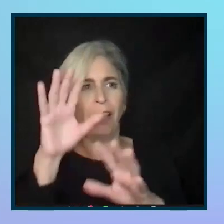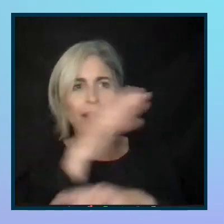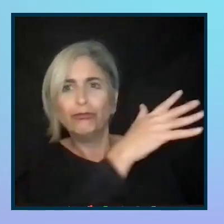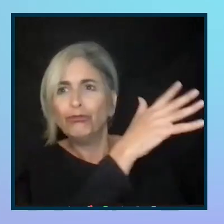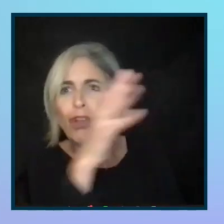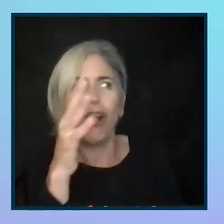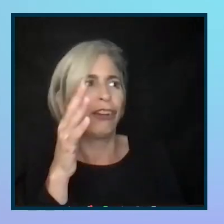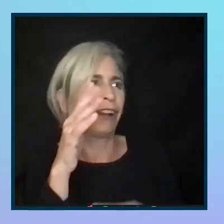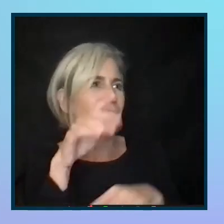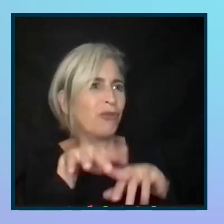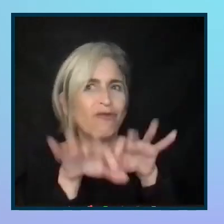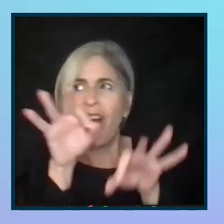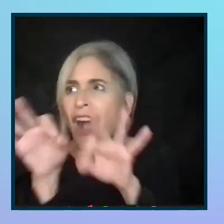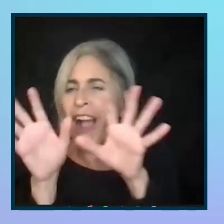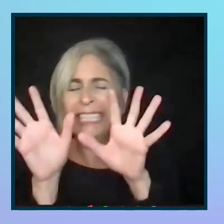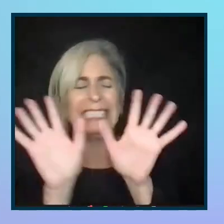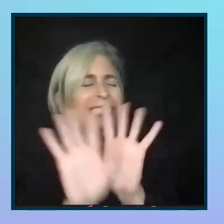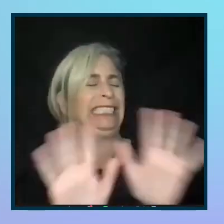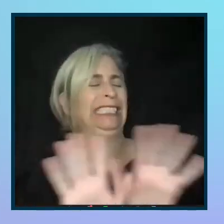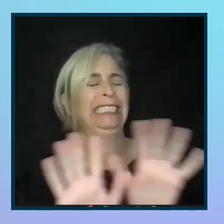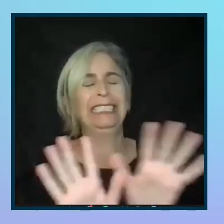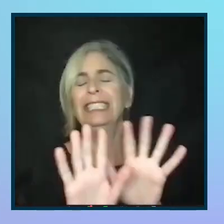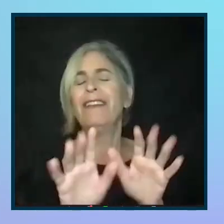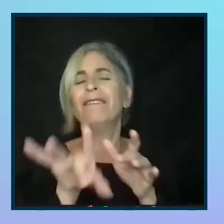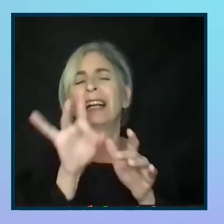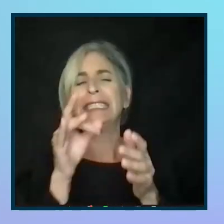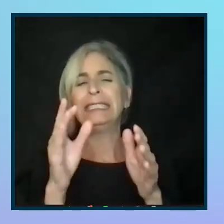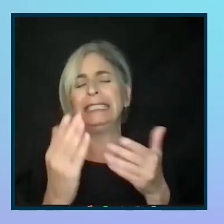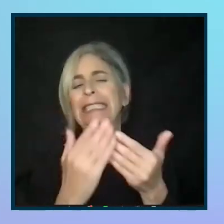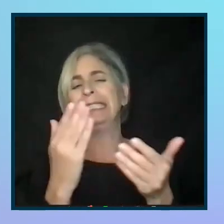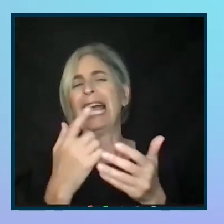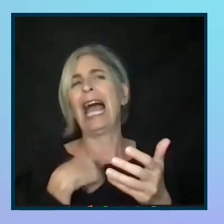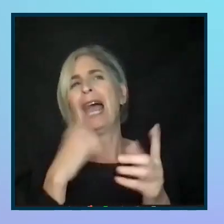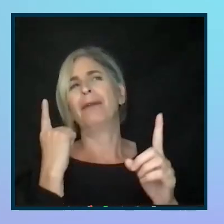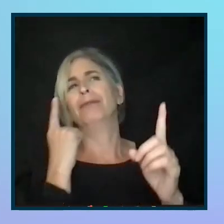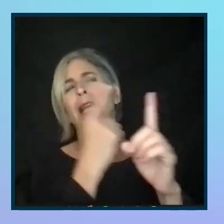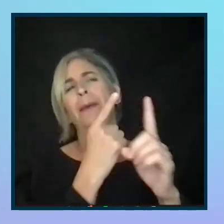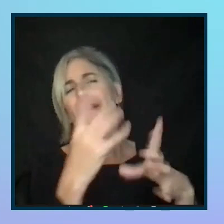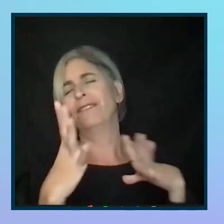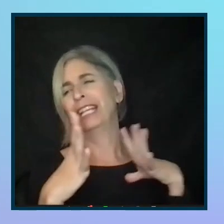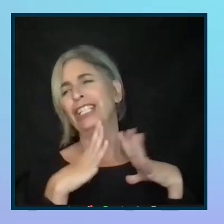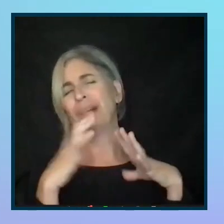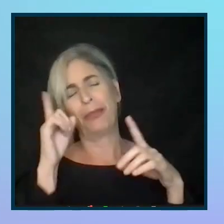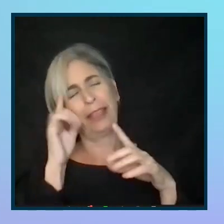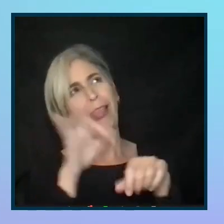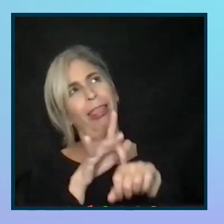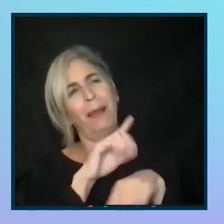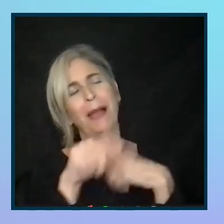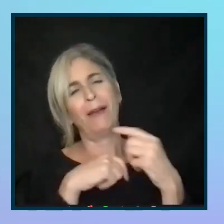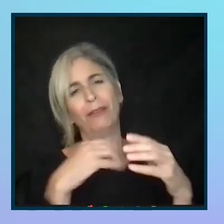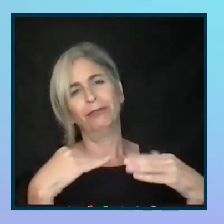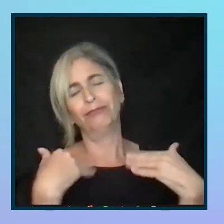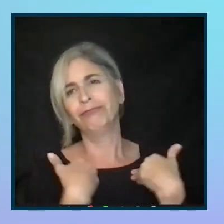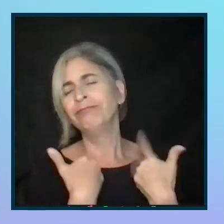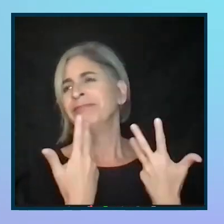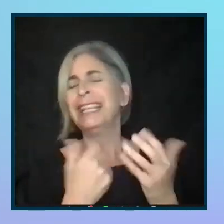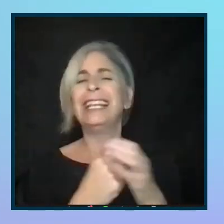Love it, loving it. I wanna just vacation. We have about a minute left, so I'd like to maybe end the panel